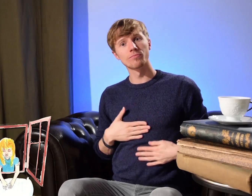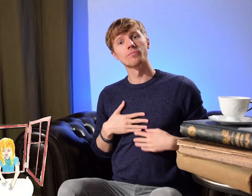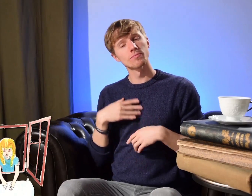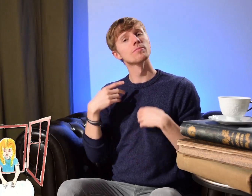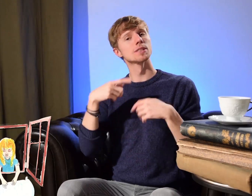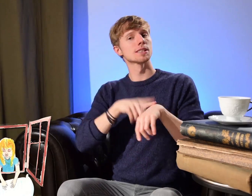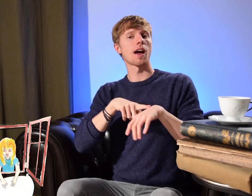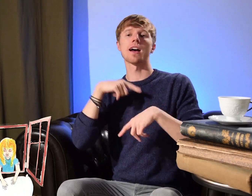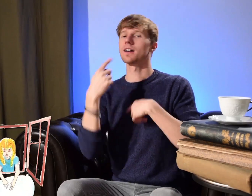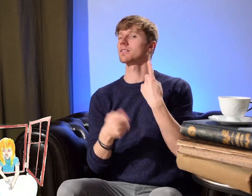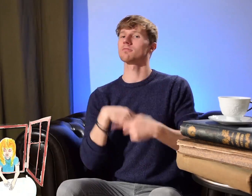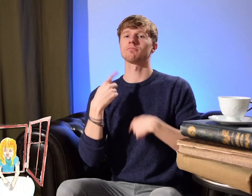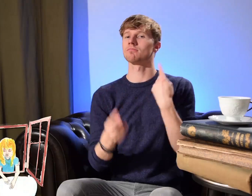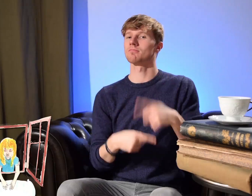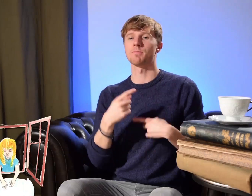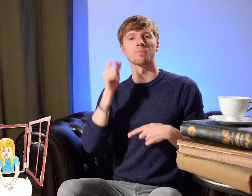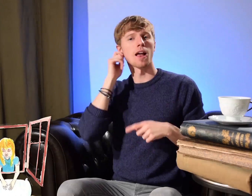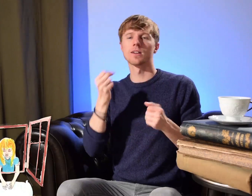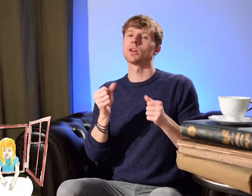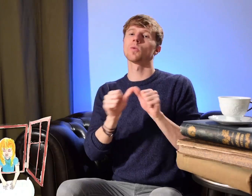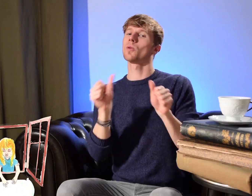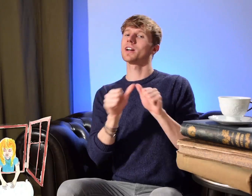The girl was happy and content.